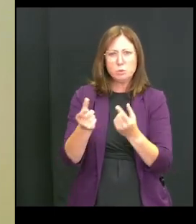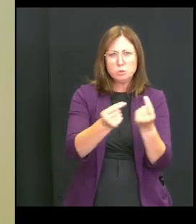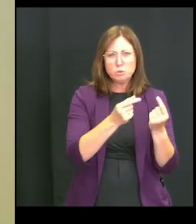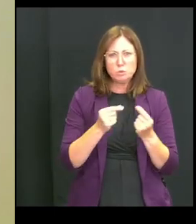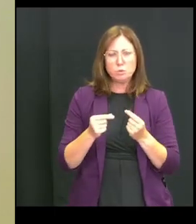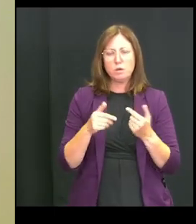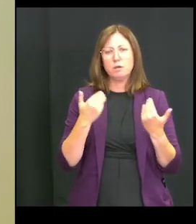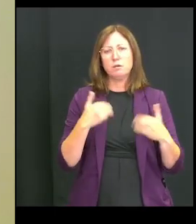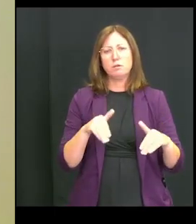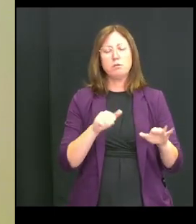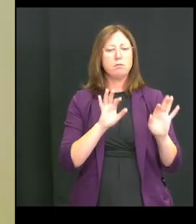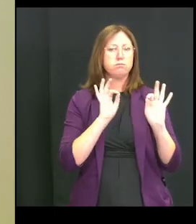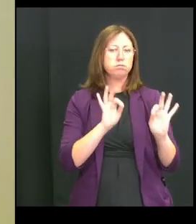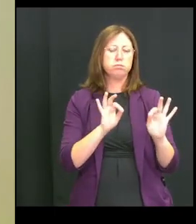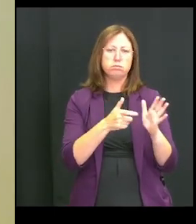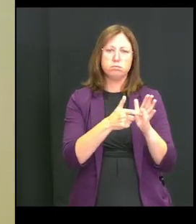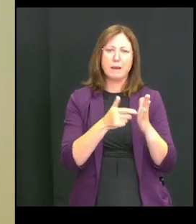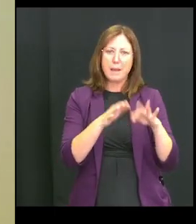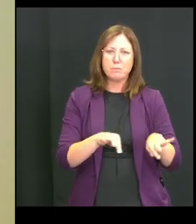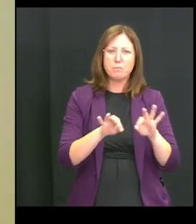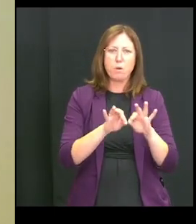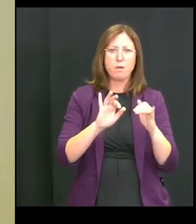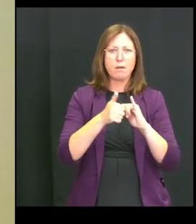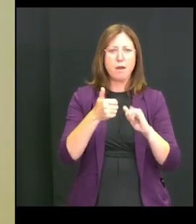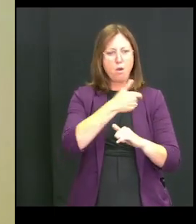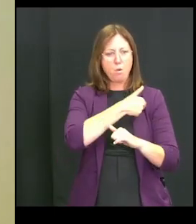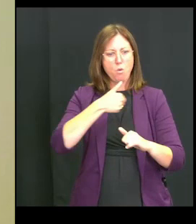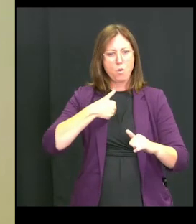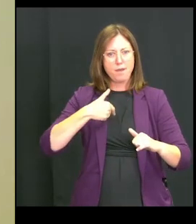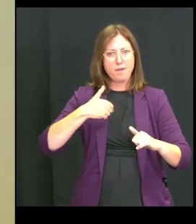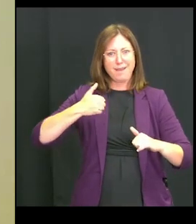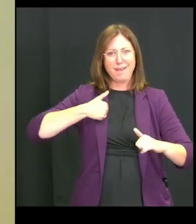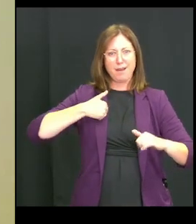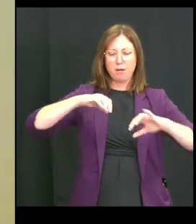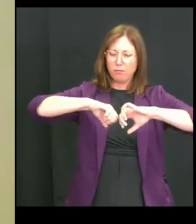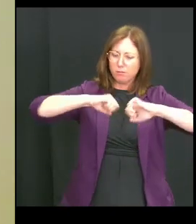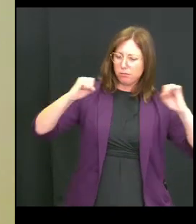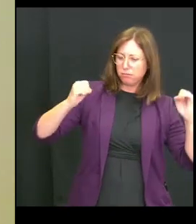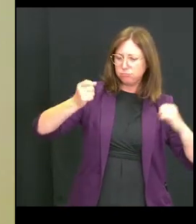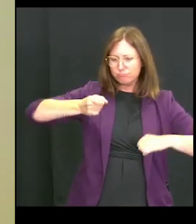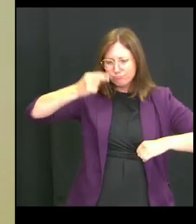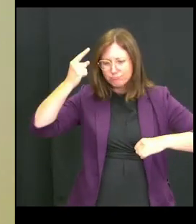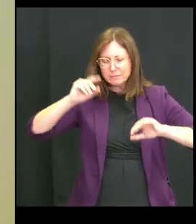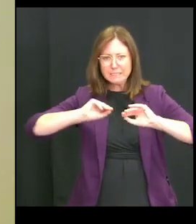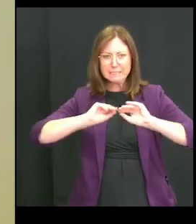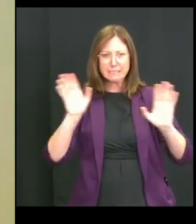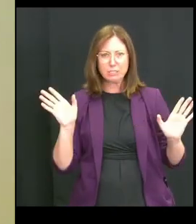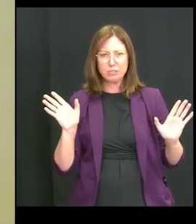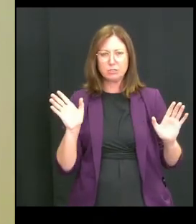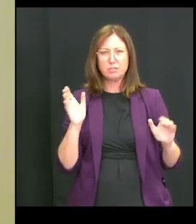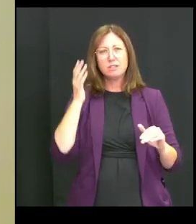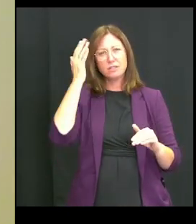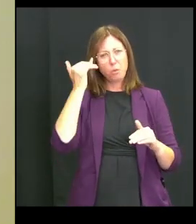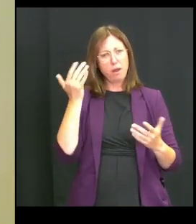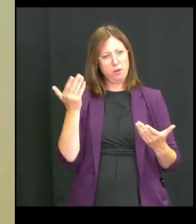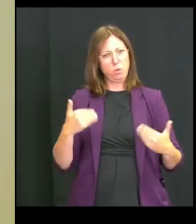is that this is just really critical for understanding Canada, especially because there are some real big differences here.